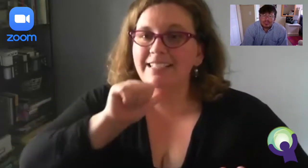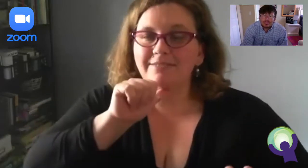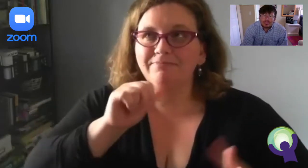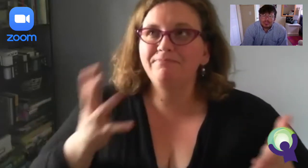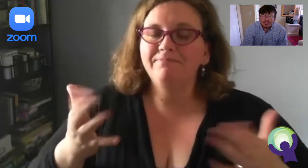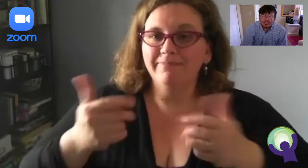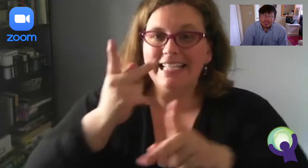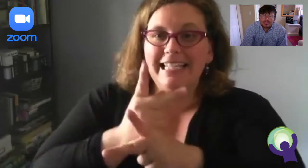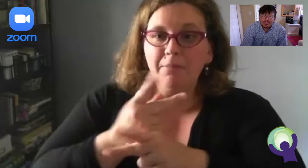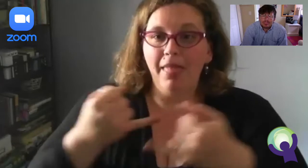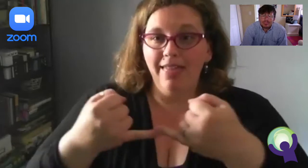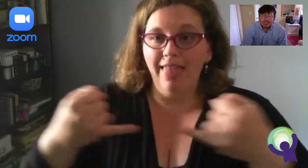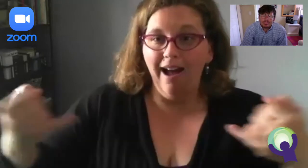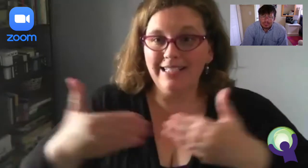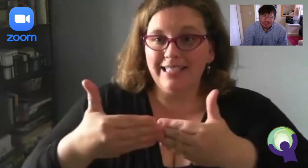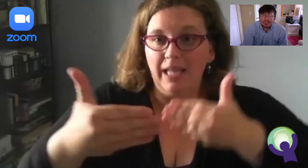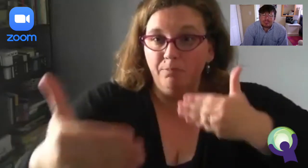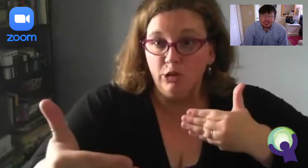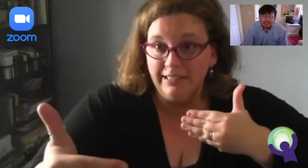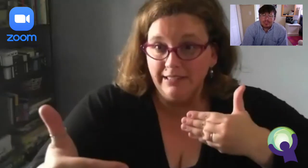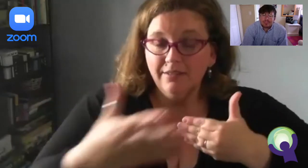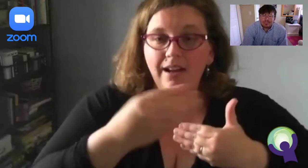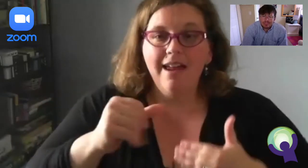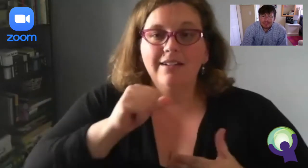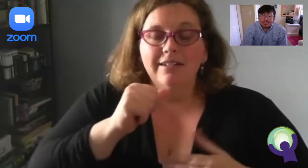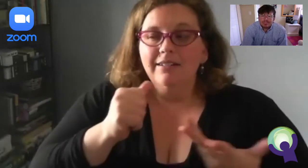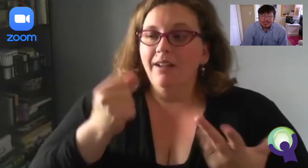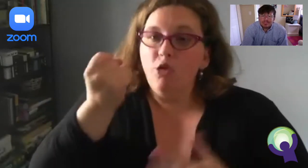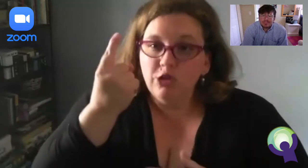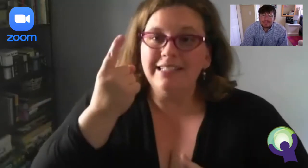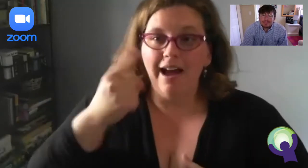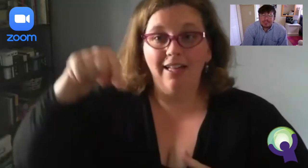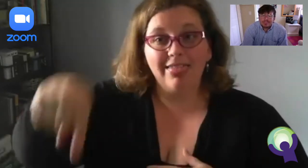take a step back keep that boundary keep that distance from